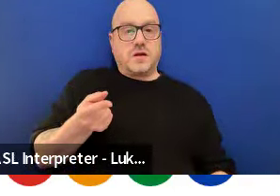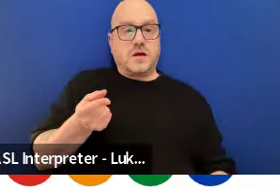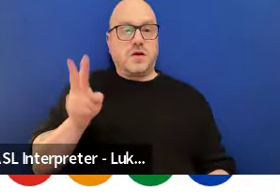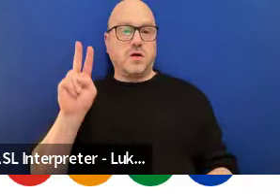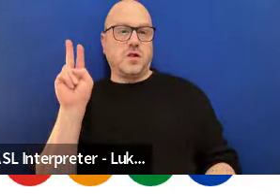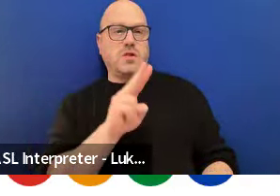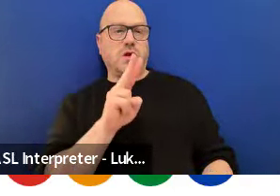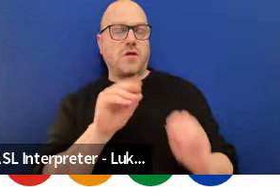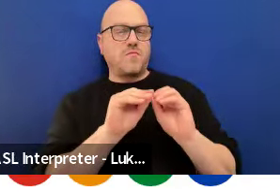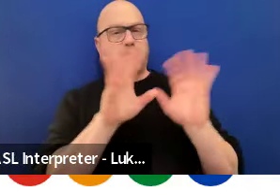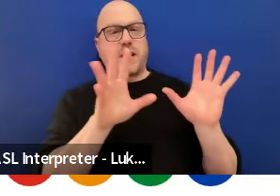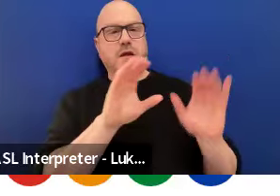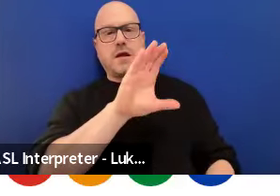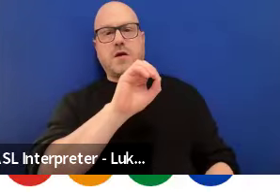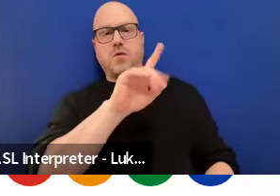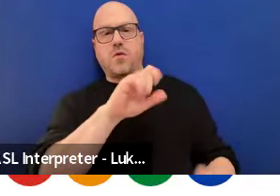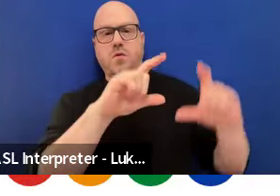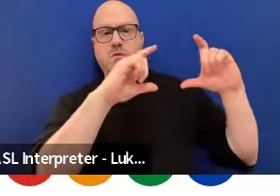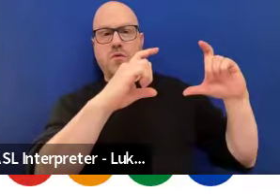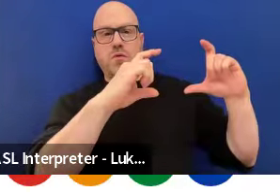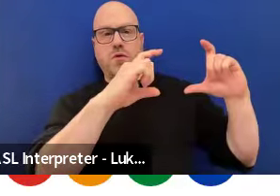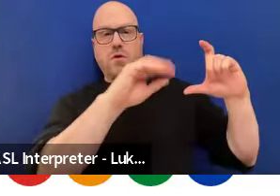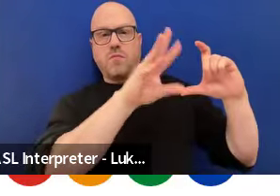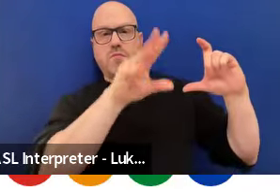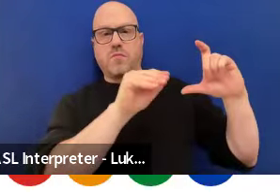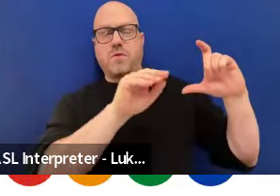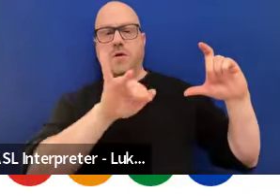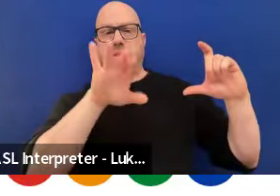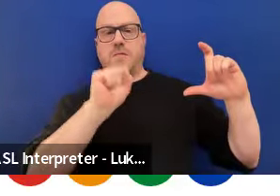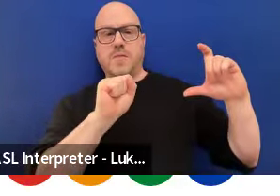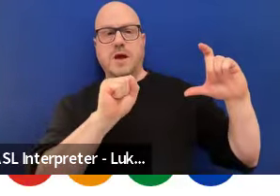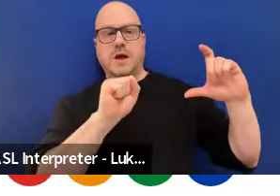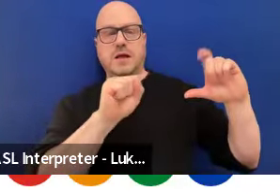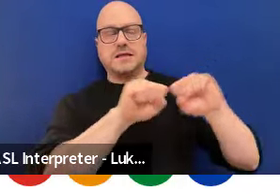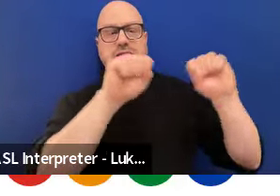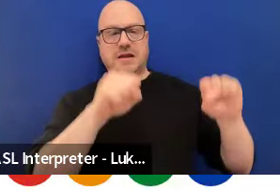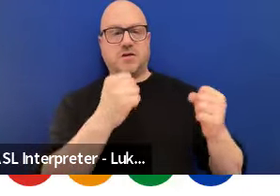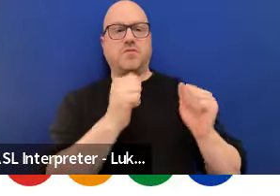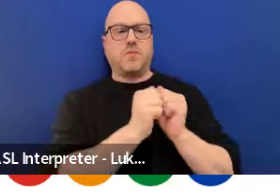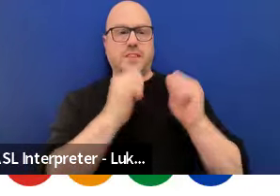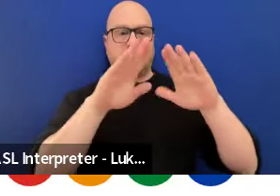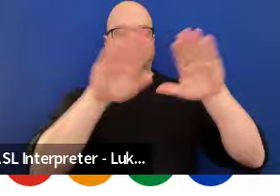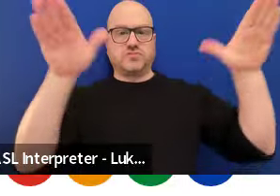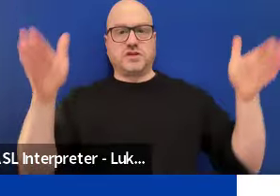IMAGE OF A YOUNG WOMAN AND HER SERVICE DOG LOOKING AT A BRIGHT QR CODE AT ONE BUS STOP WITH A